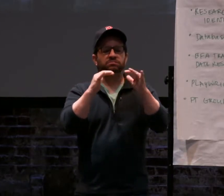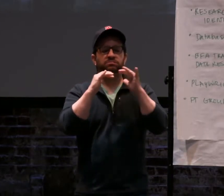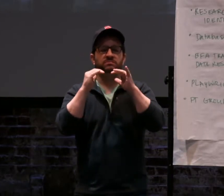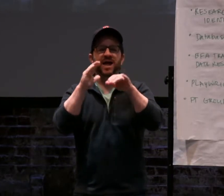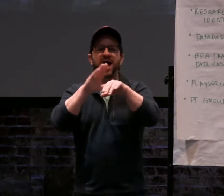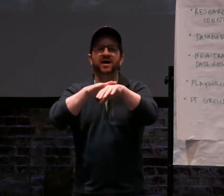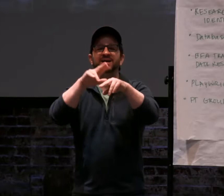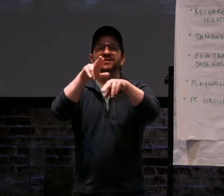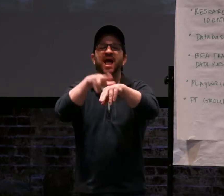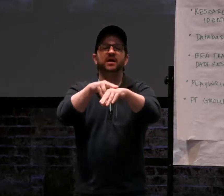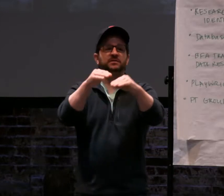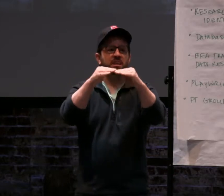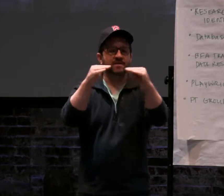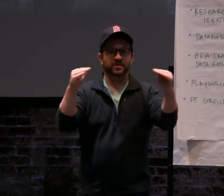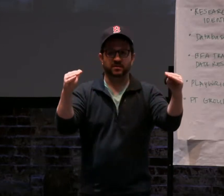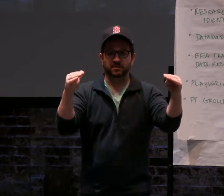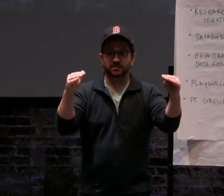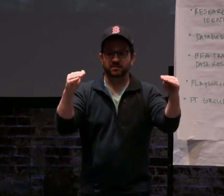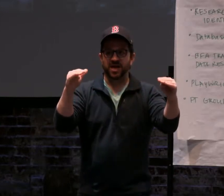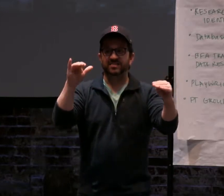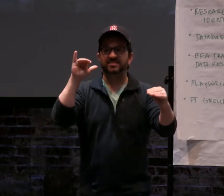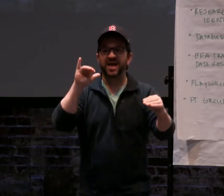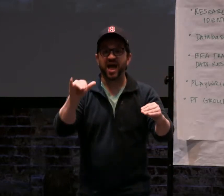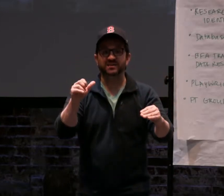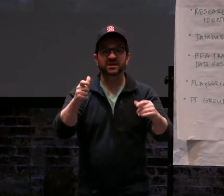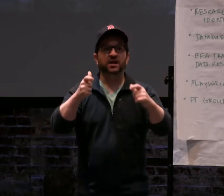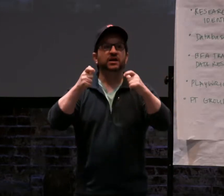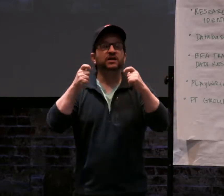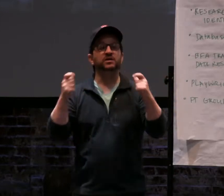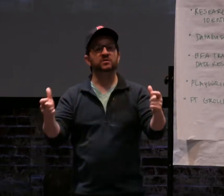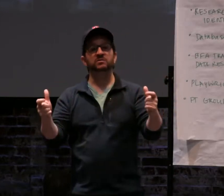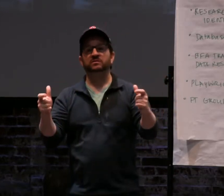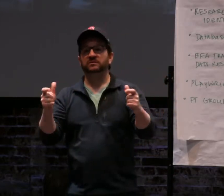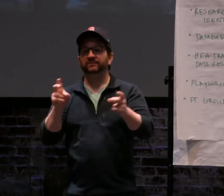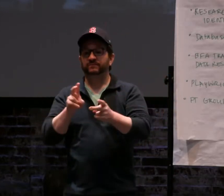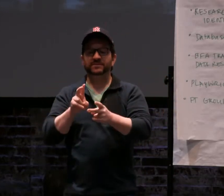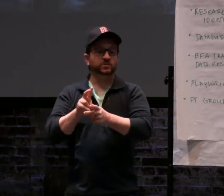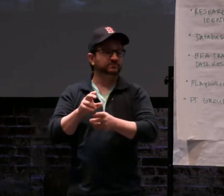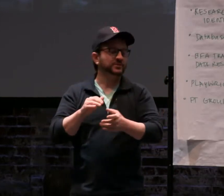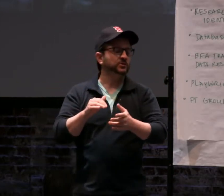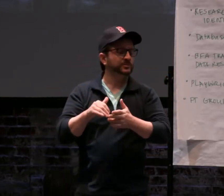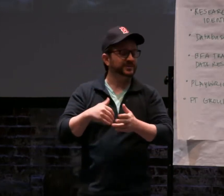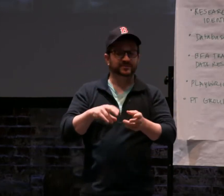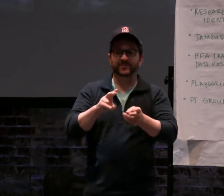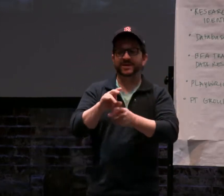and consortium building on a national level. Unlike I'd seen at previous convenings.